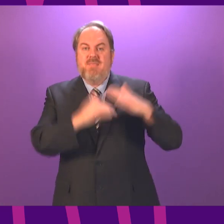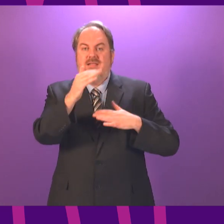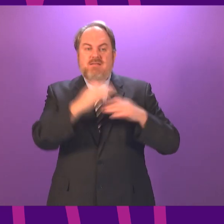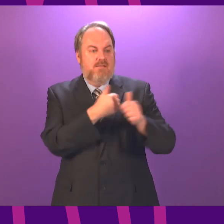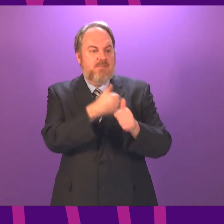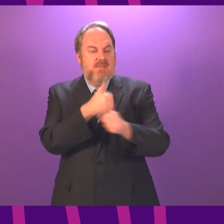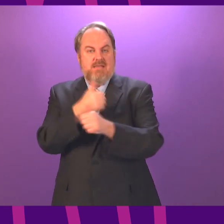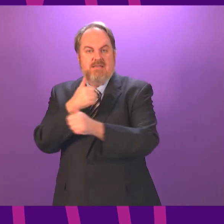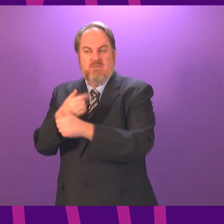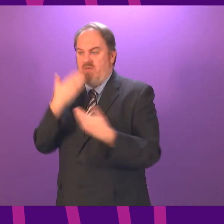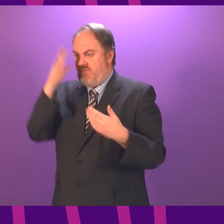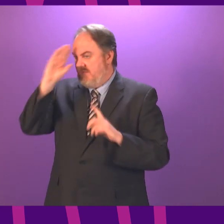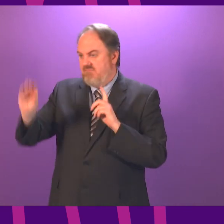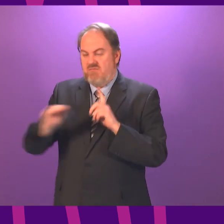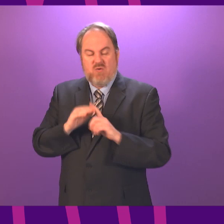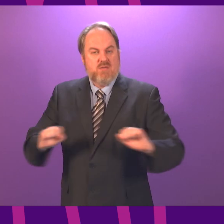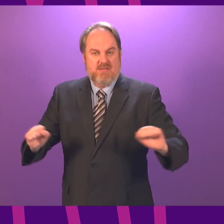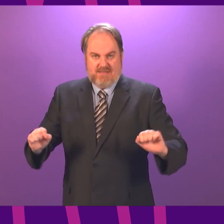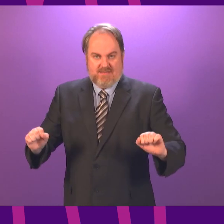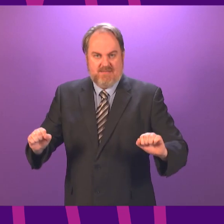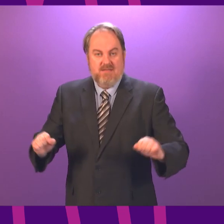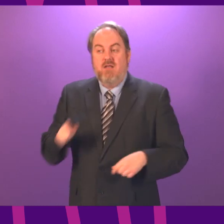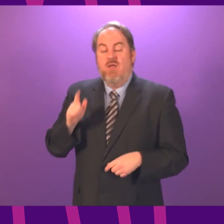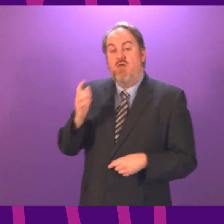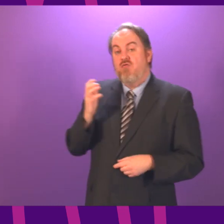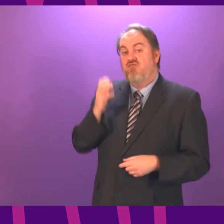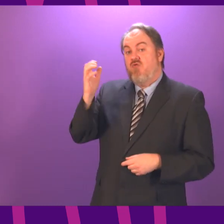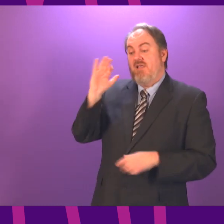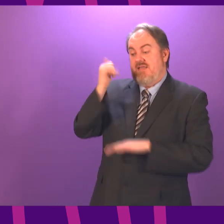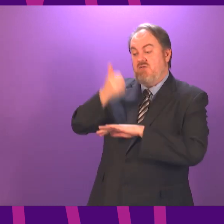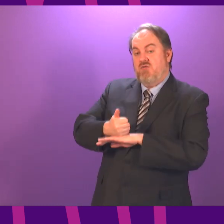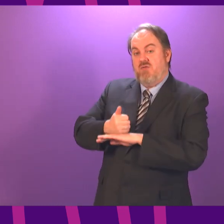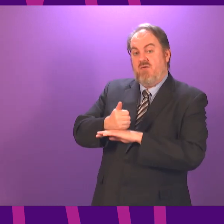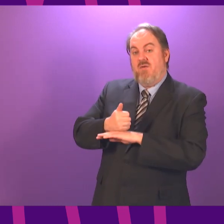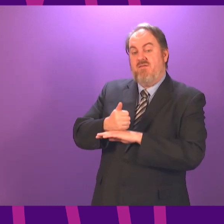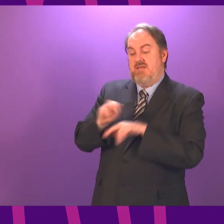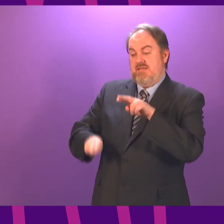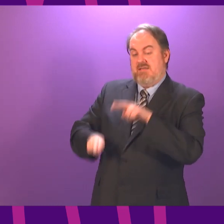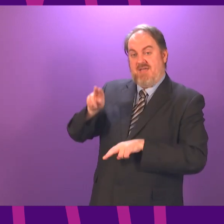consultations on guidance—by the Royal Institution of Chartered Surveyors and the Scottish Government—have